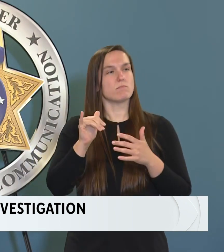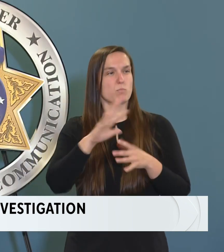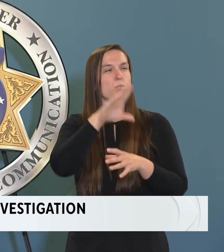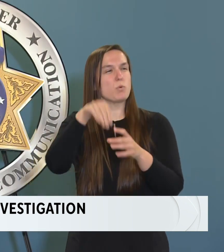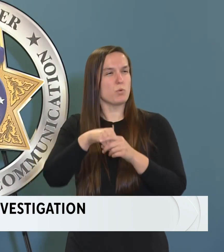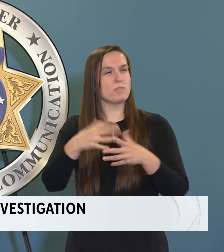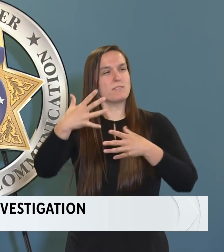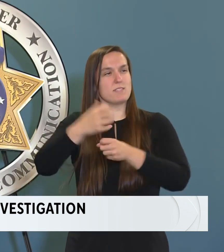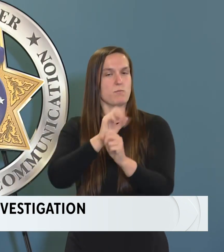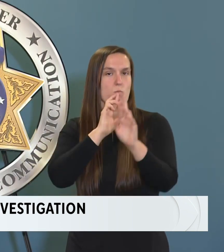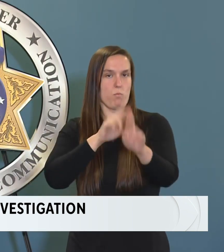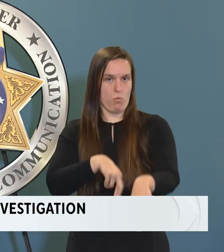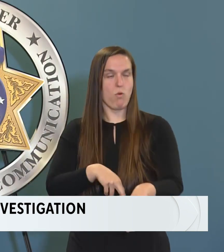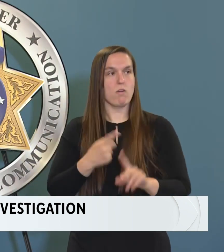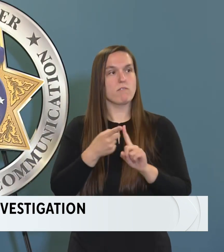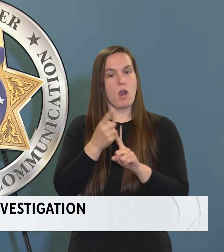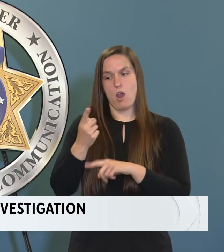ATTORNEY'S OFFICE JOINED IN THE